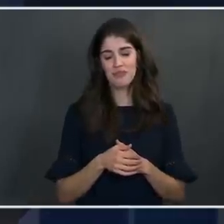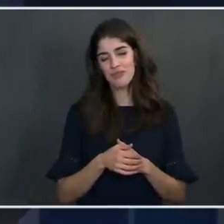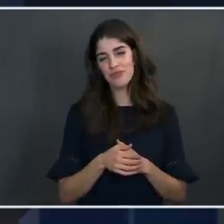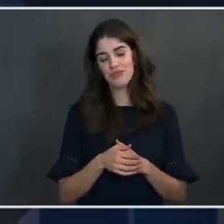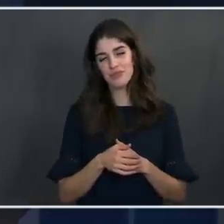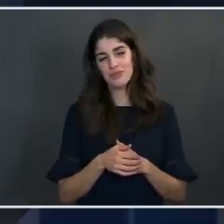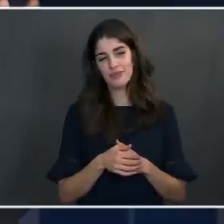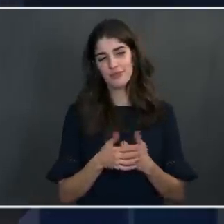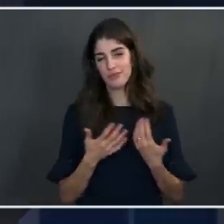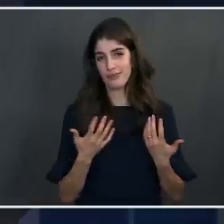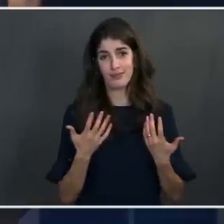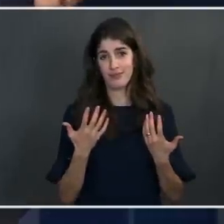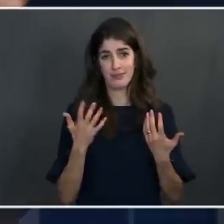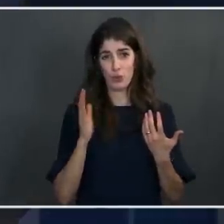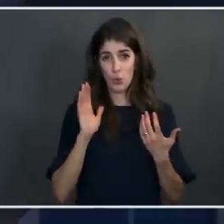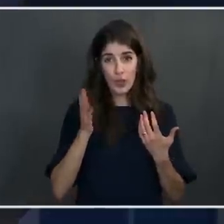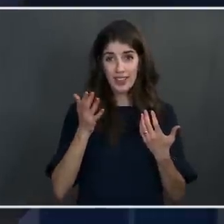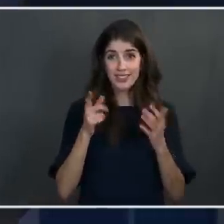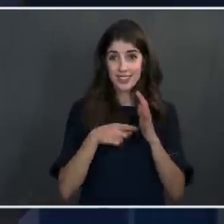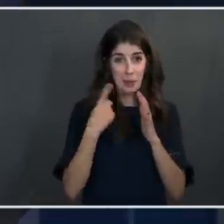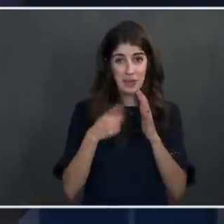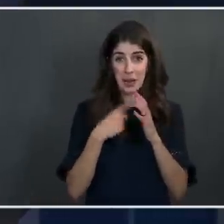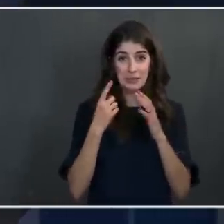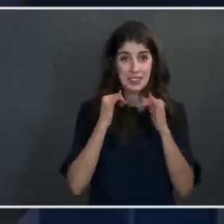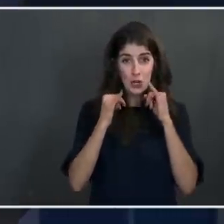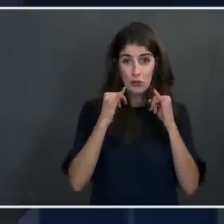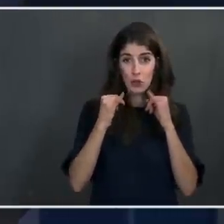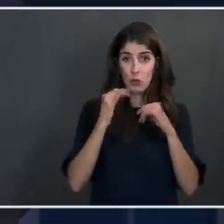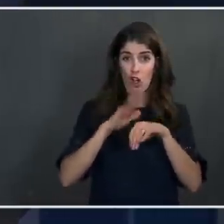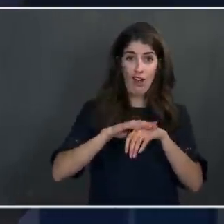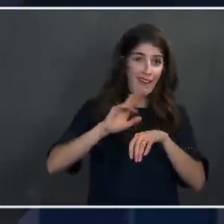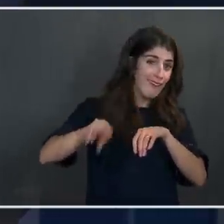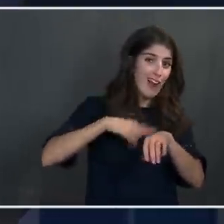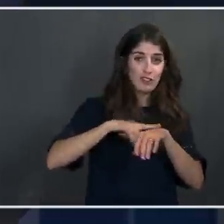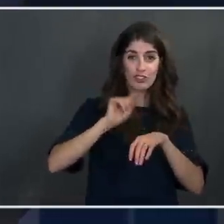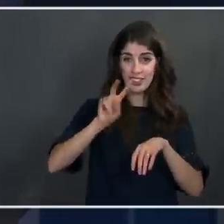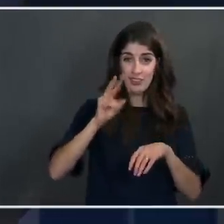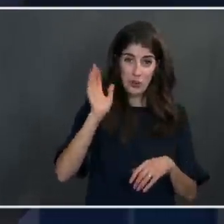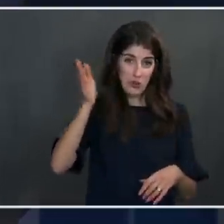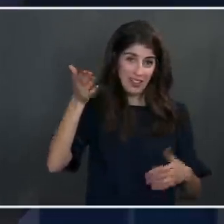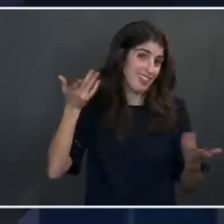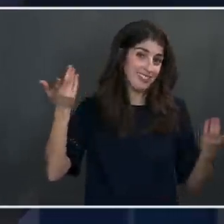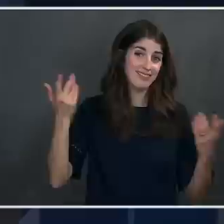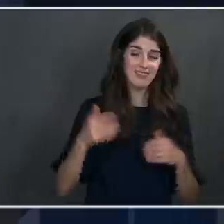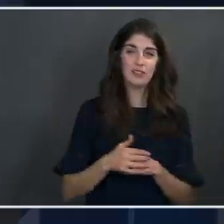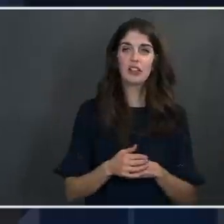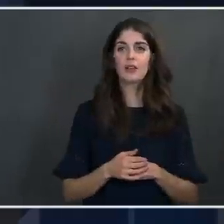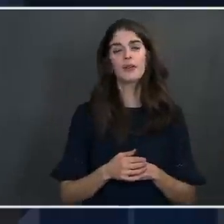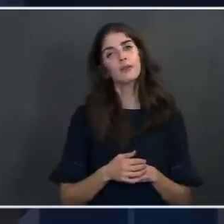including on national networks, of course. And that will continue in the days ahead. Go ahead.